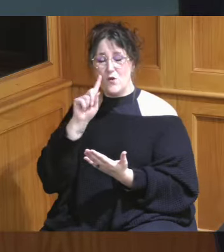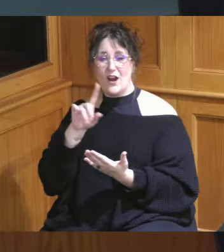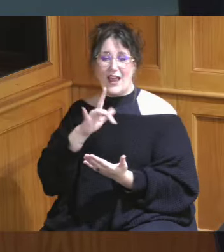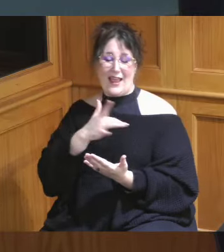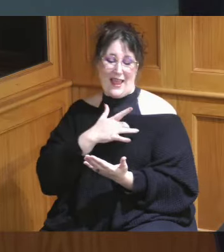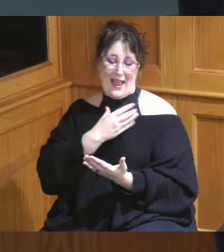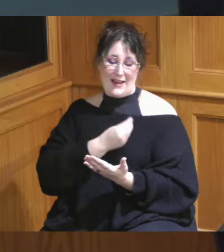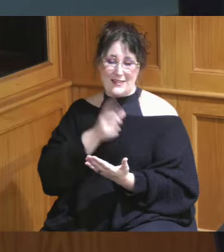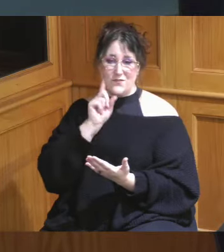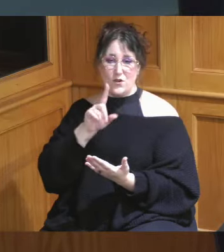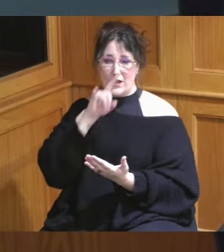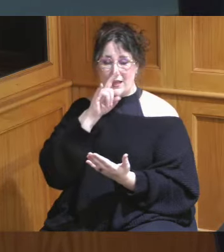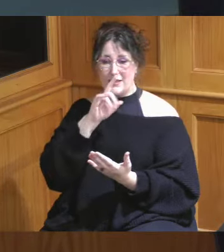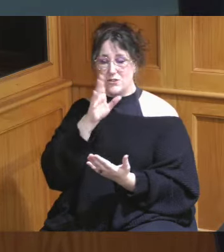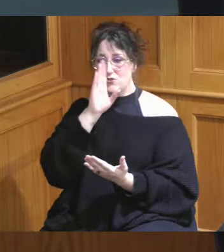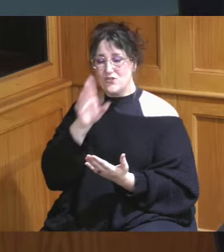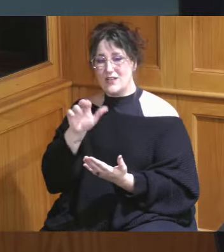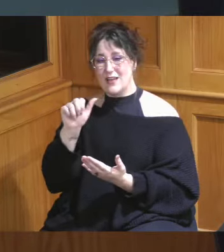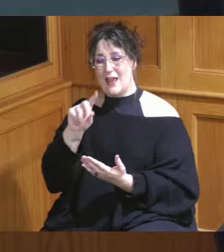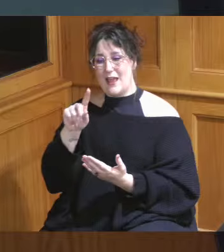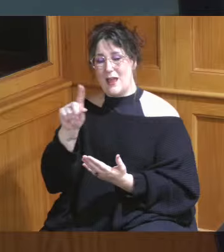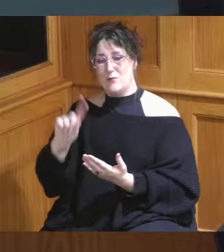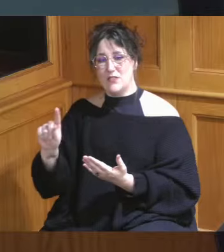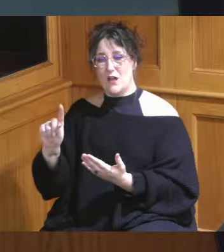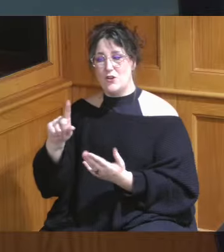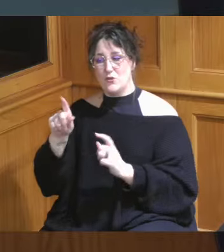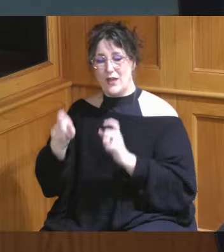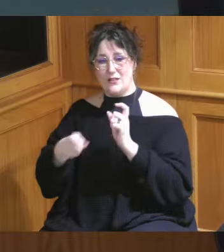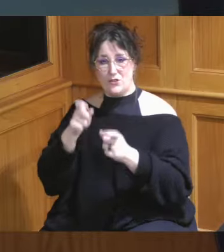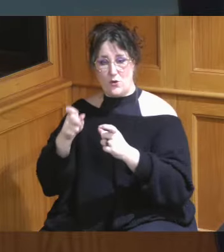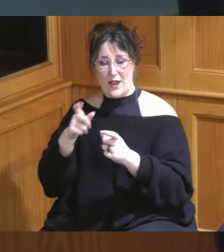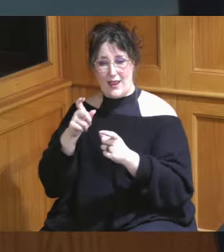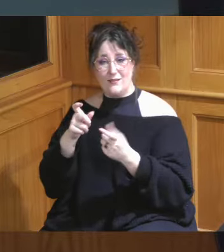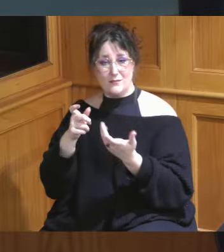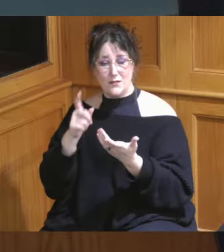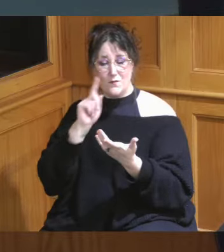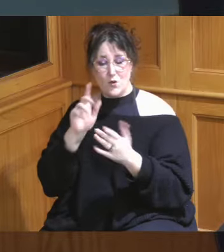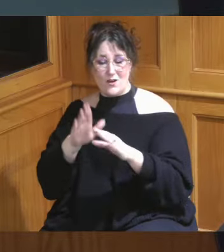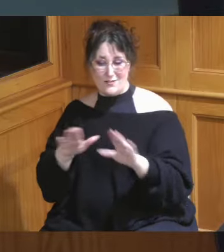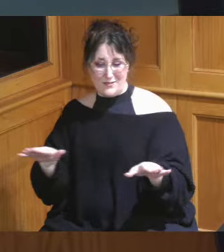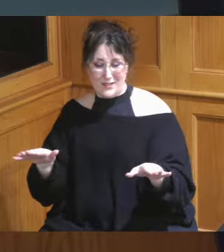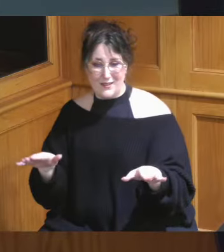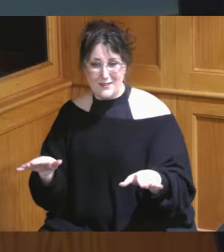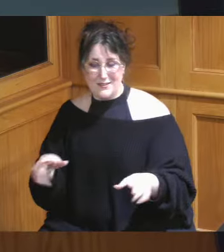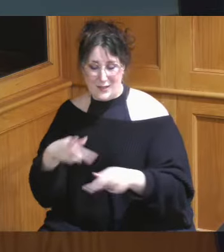takes you right to Amazon and you can donate some gifts for some of the kids that are in care. So,